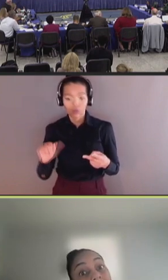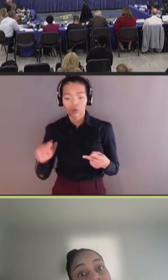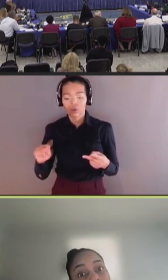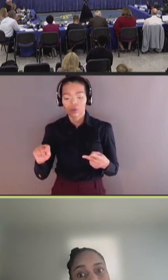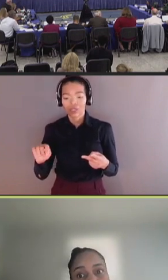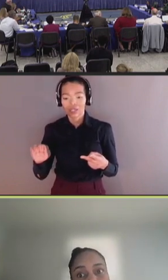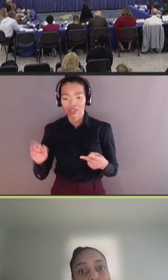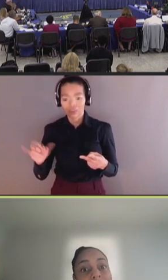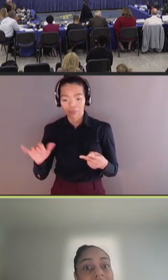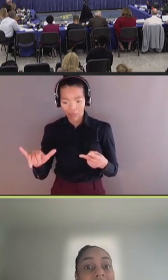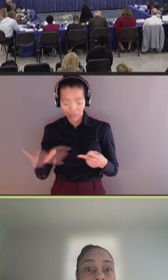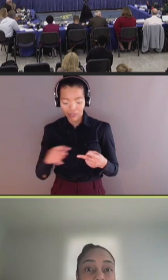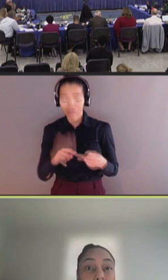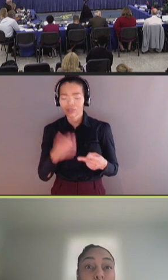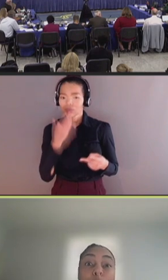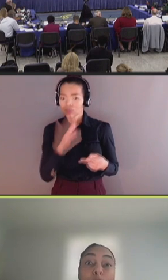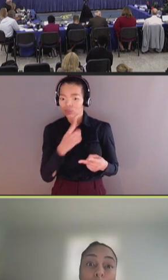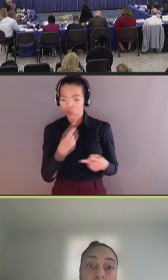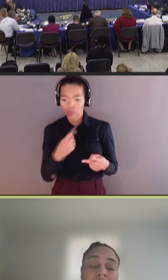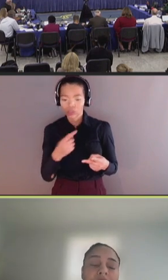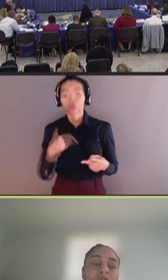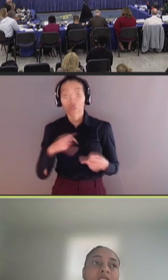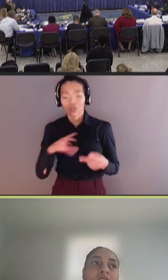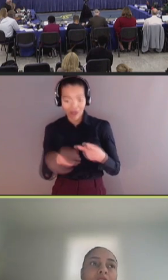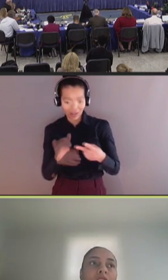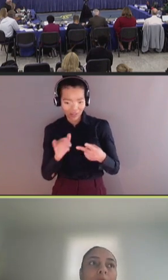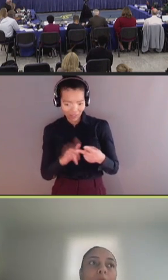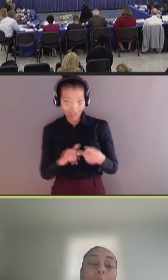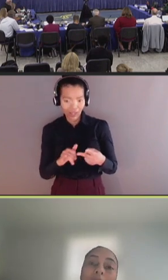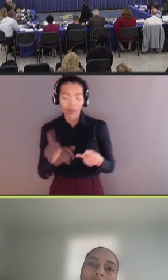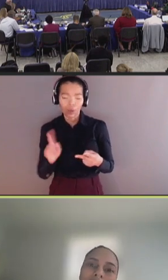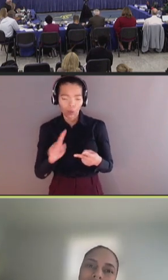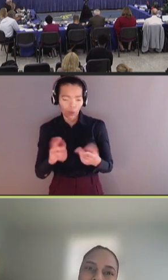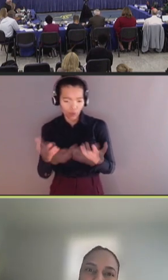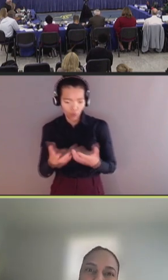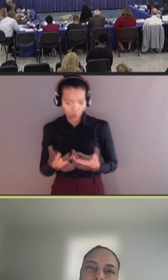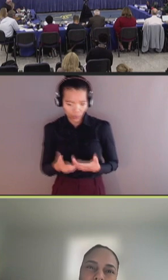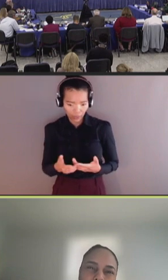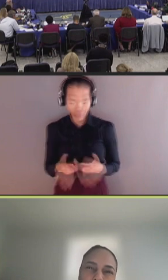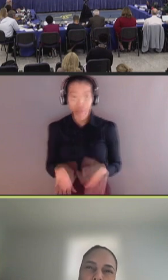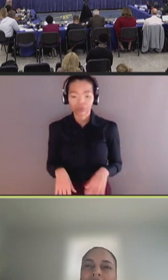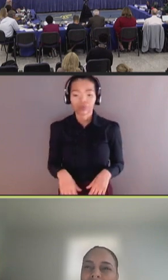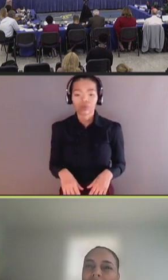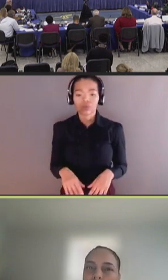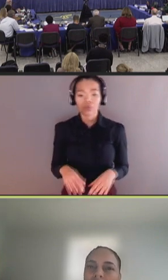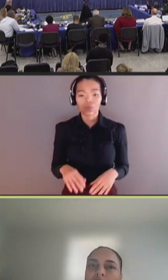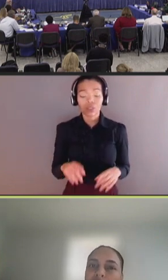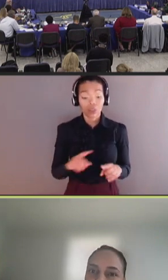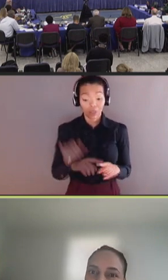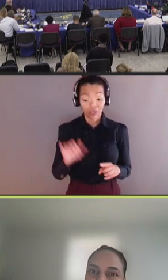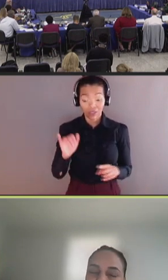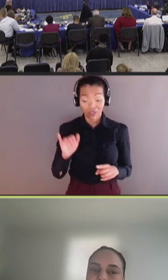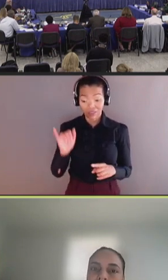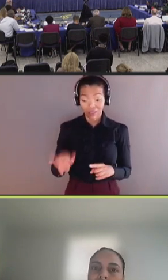that to specific assets where appropriate, but the scope of this campaign is focused on adults.